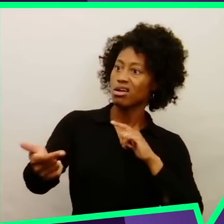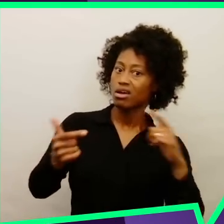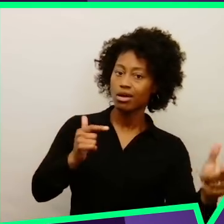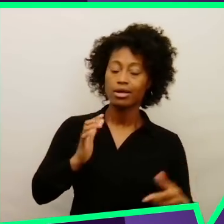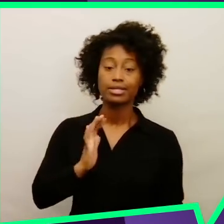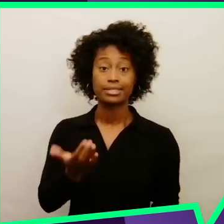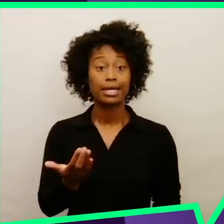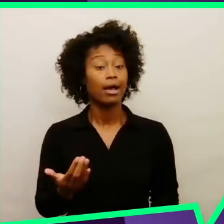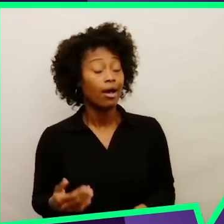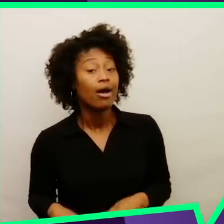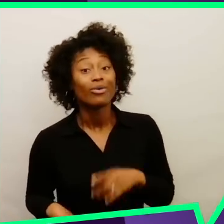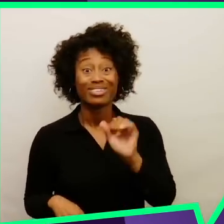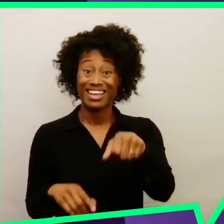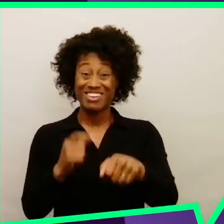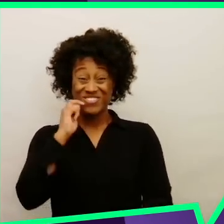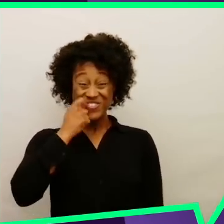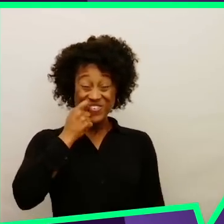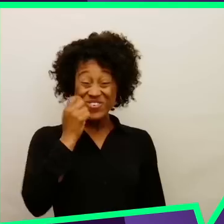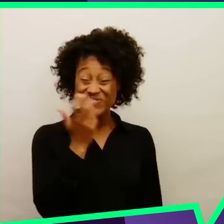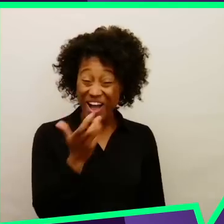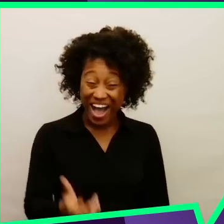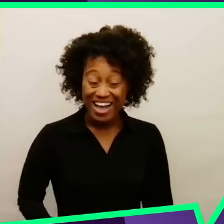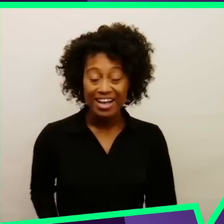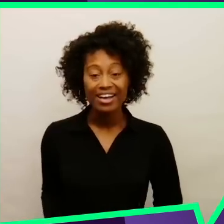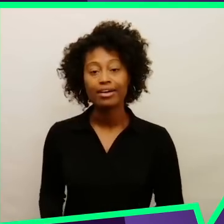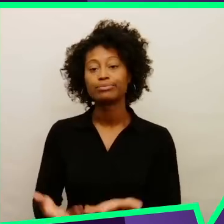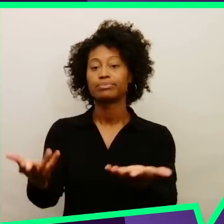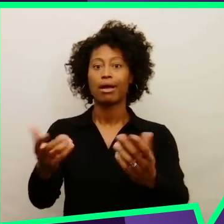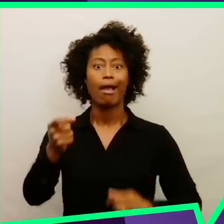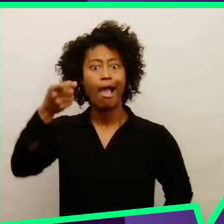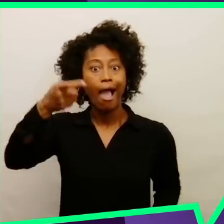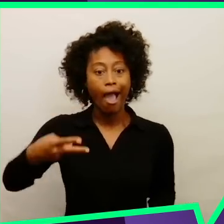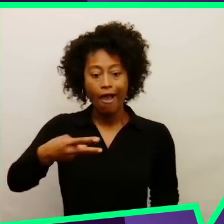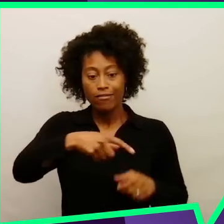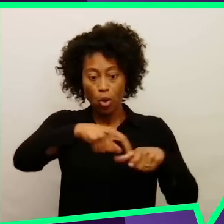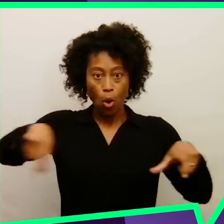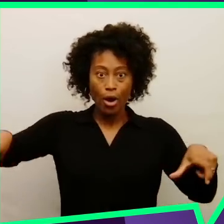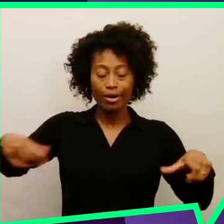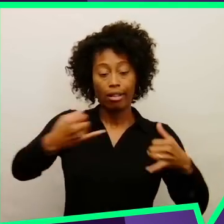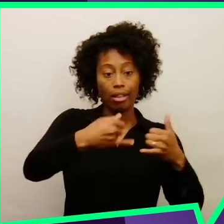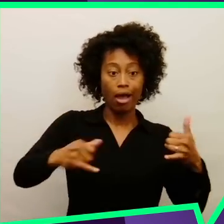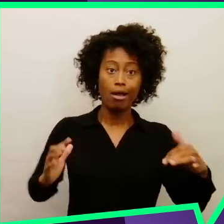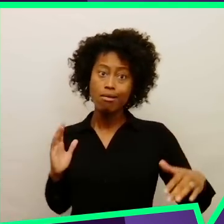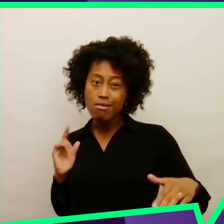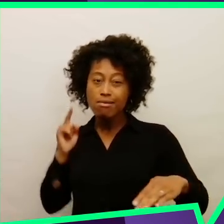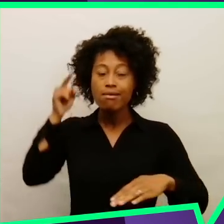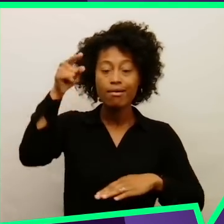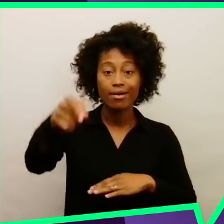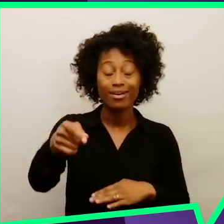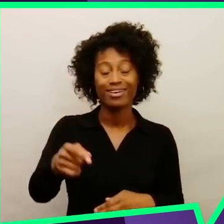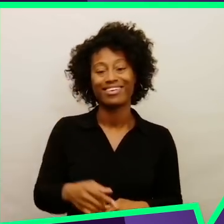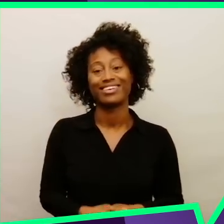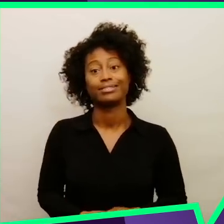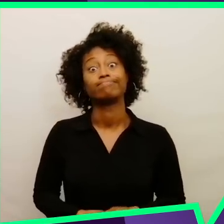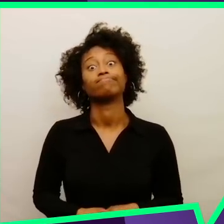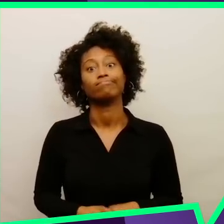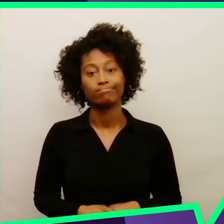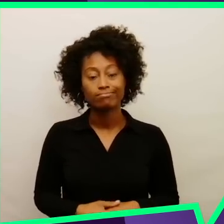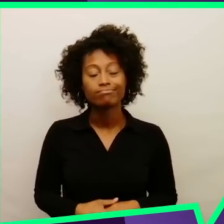Cool. Wow. From half court, yeah. Oh, man. [GAME CHIMING, CLATTERING]